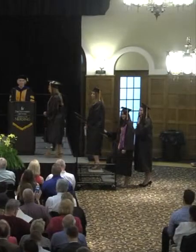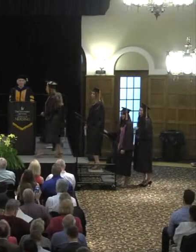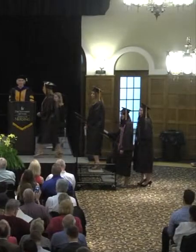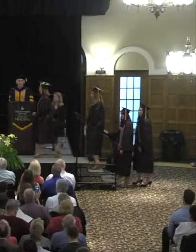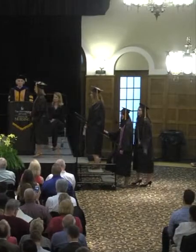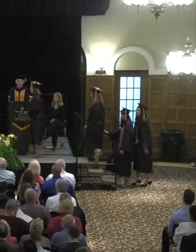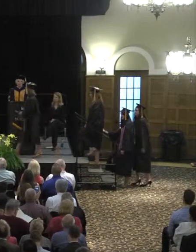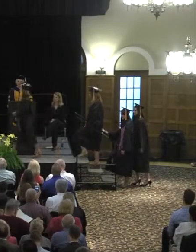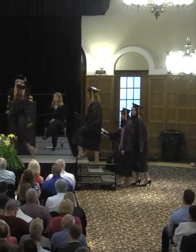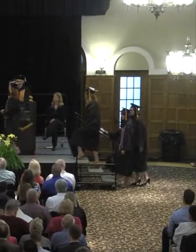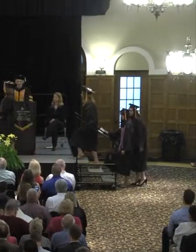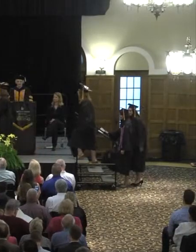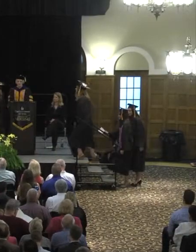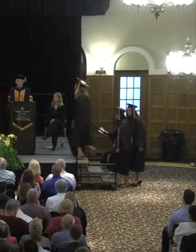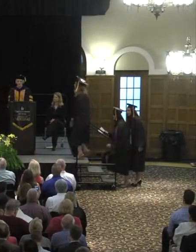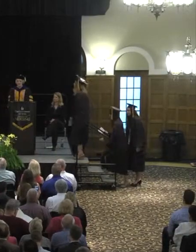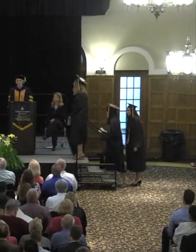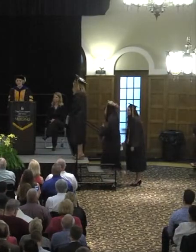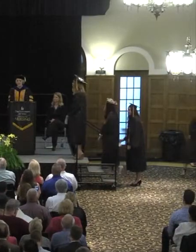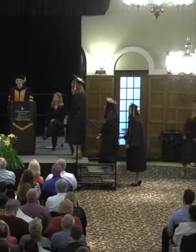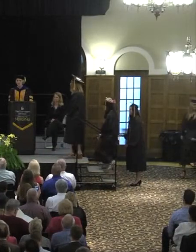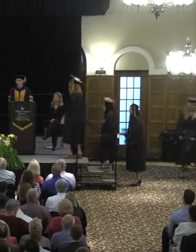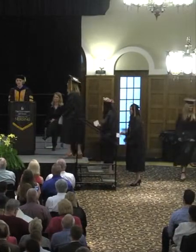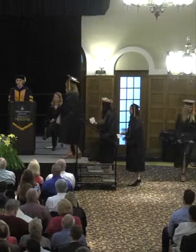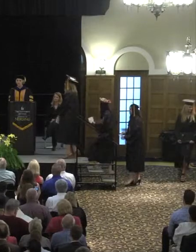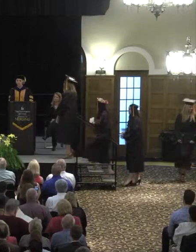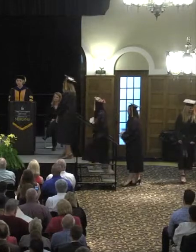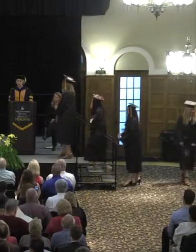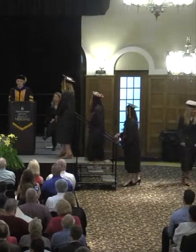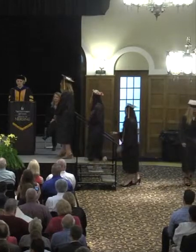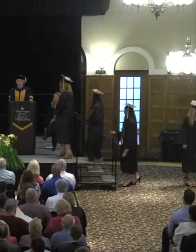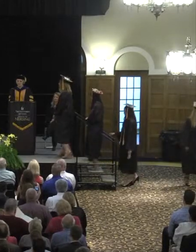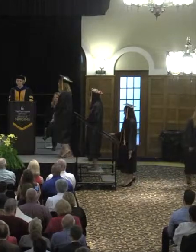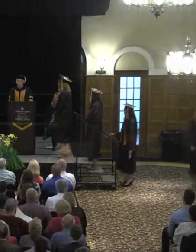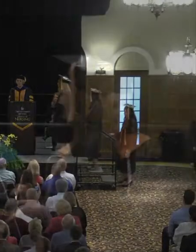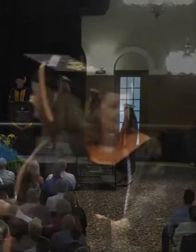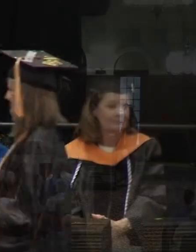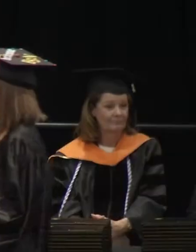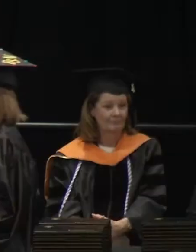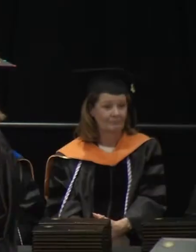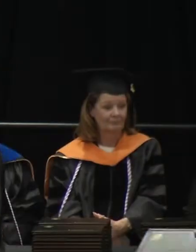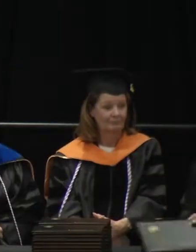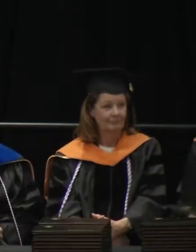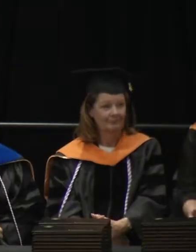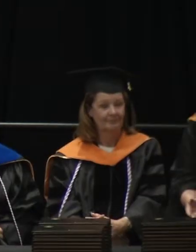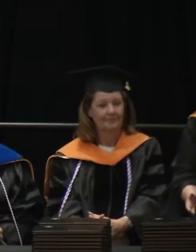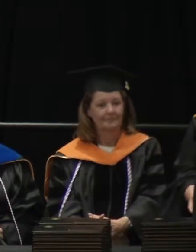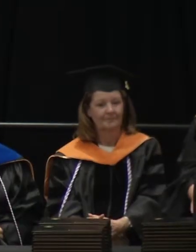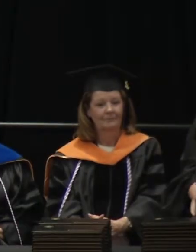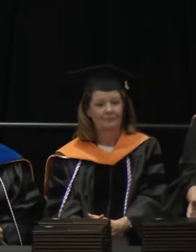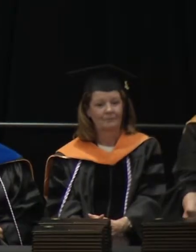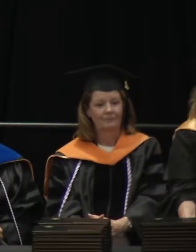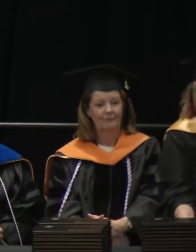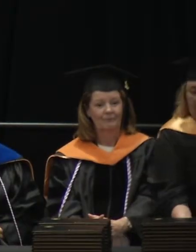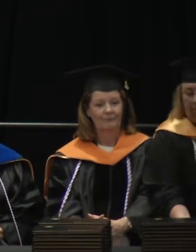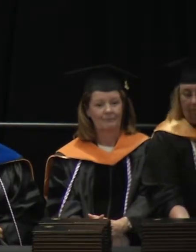Brianne Benjamin, BSN, Bachelor of Science in Nursing, with Honors in Nursing.